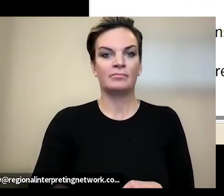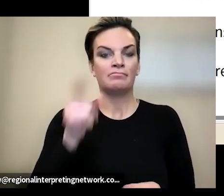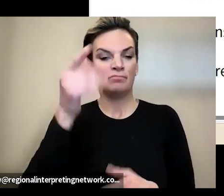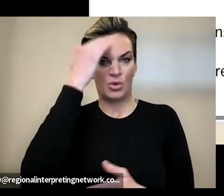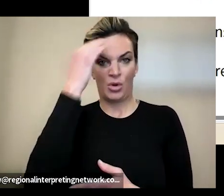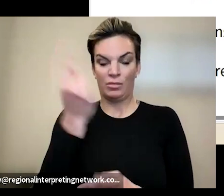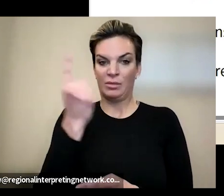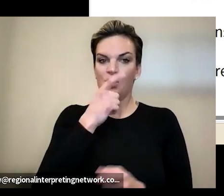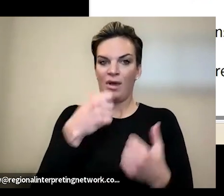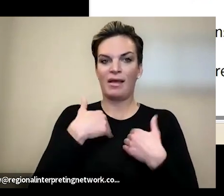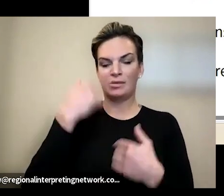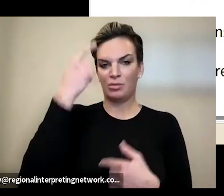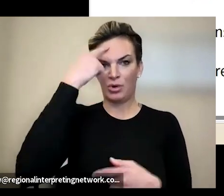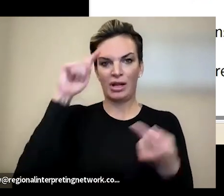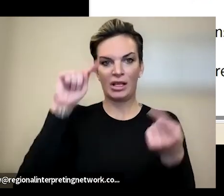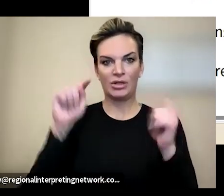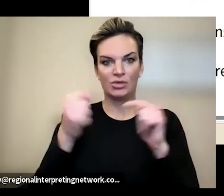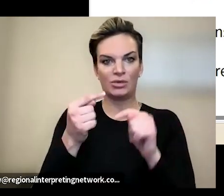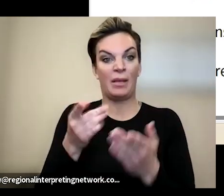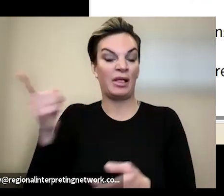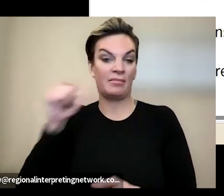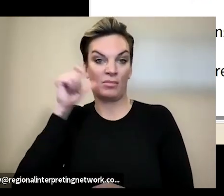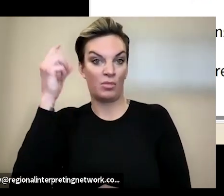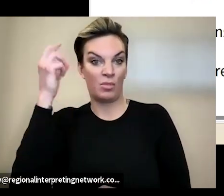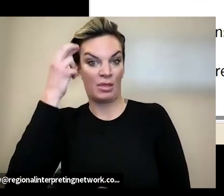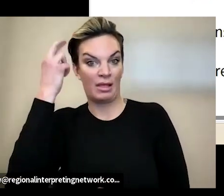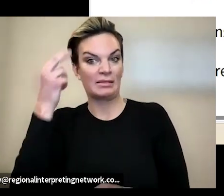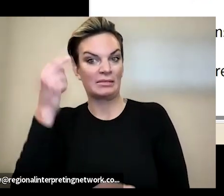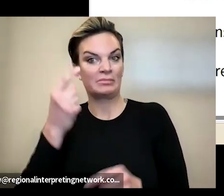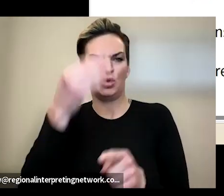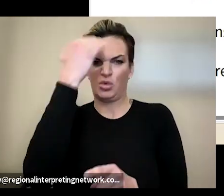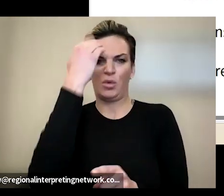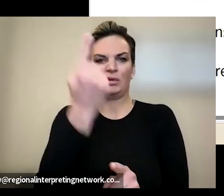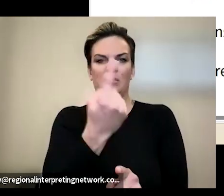or they might might not even recognize that they have one but you know somebody with a brain injury.